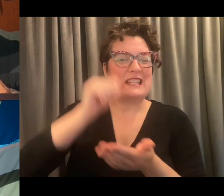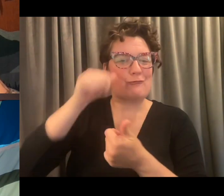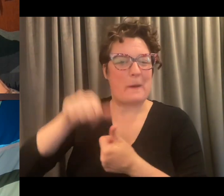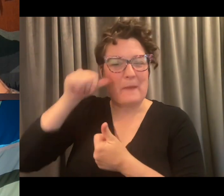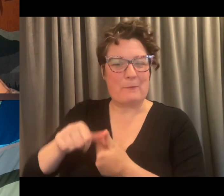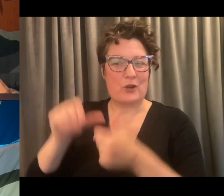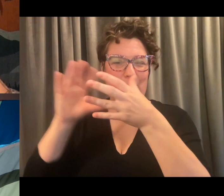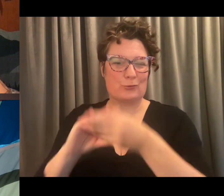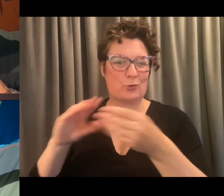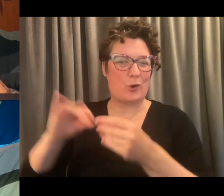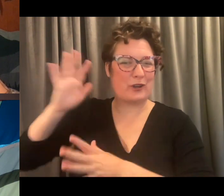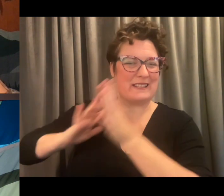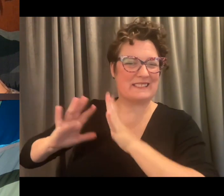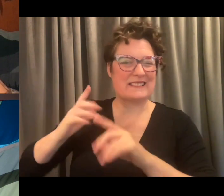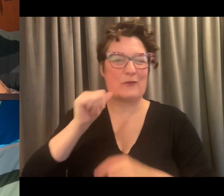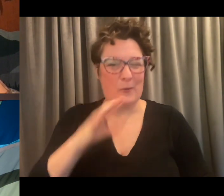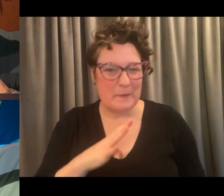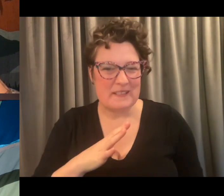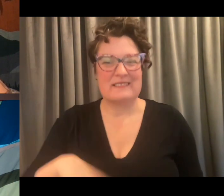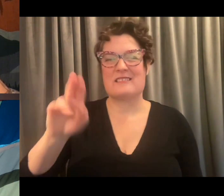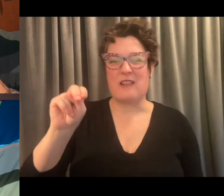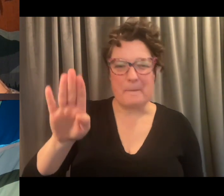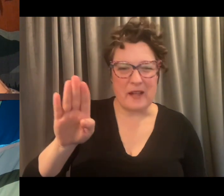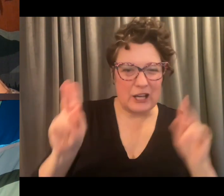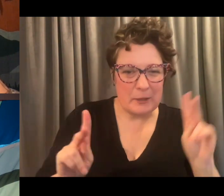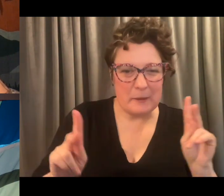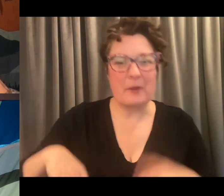and people of color, outside of the confines of patriarchy. Nomy: Mm-hmm.